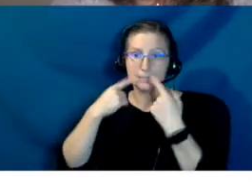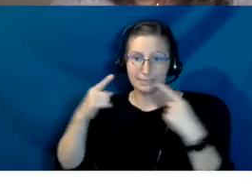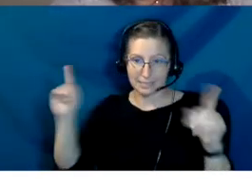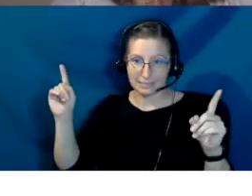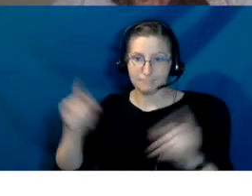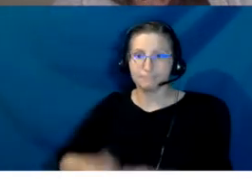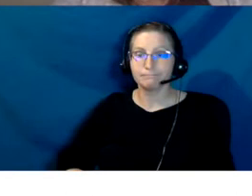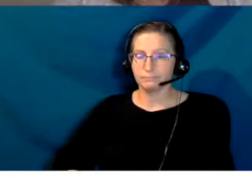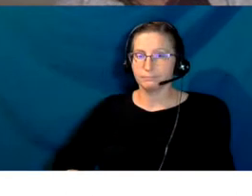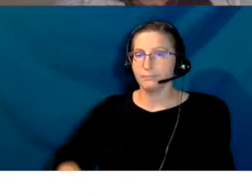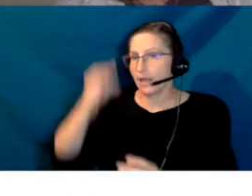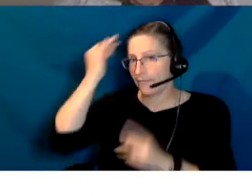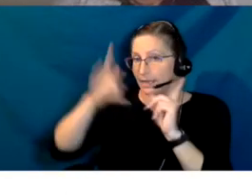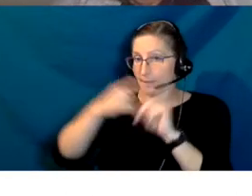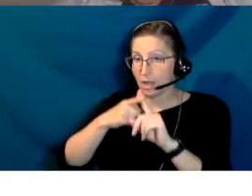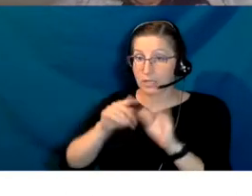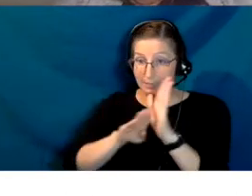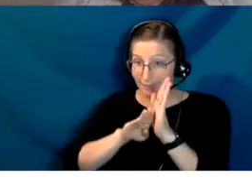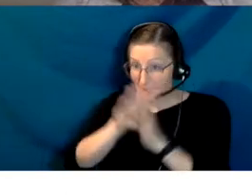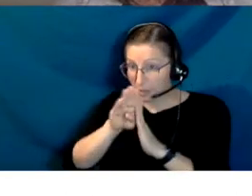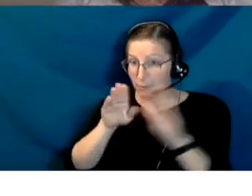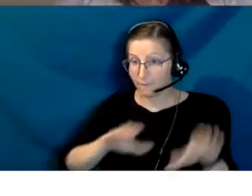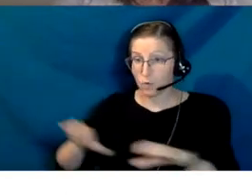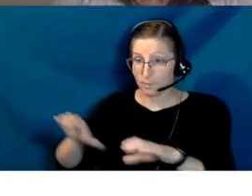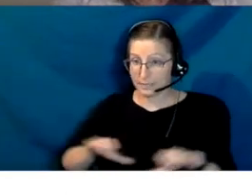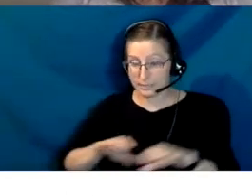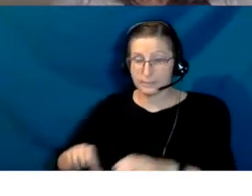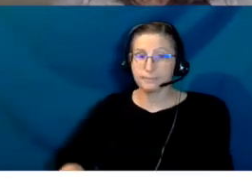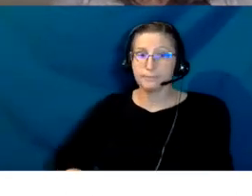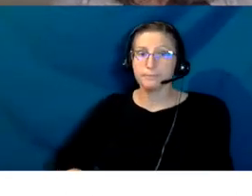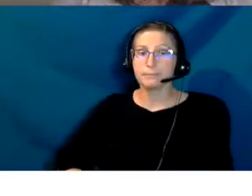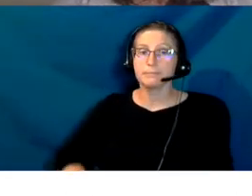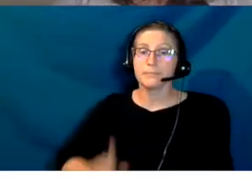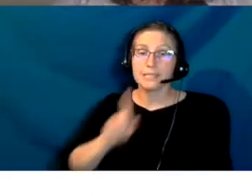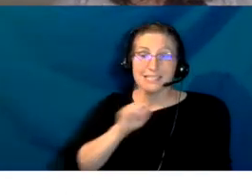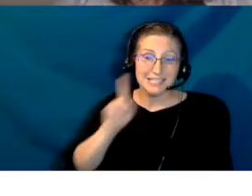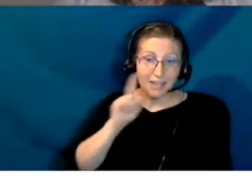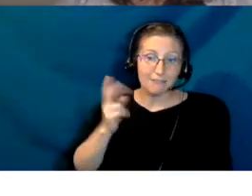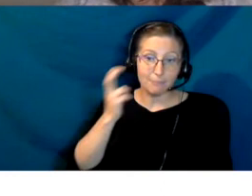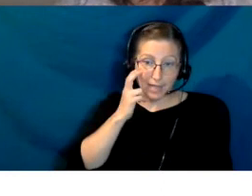In considering the impact on developmental performance, deafblindness might affect a